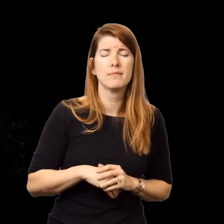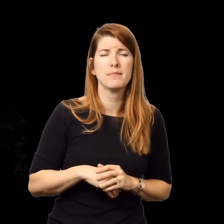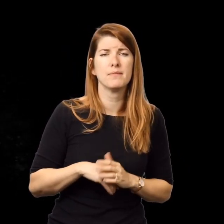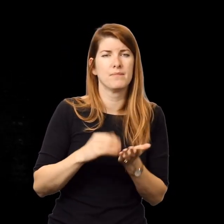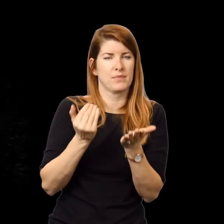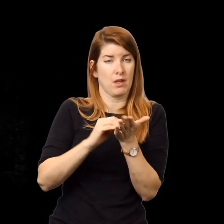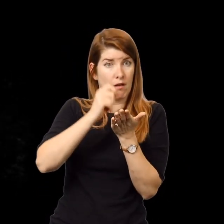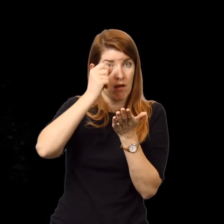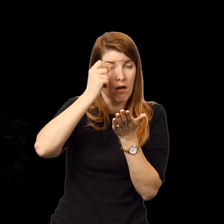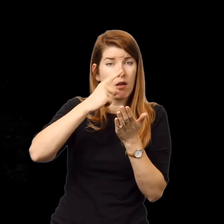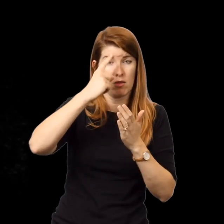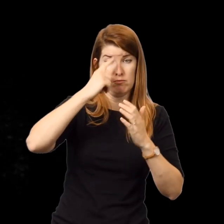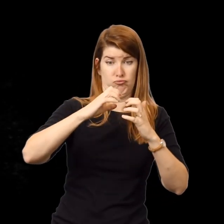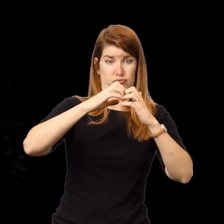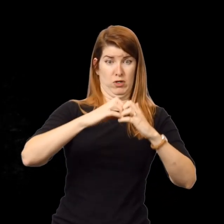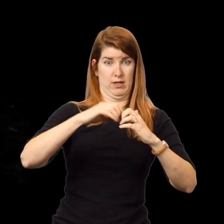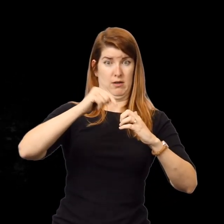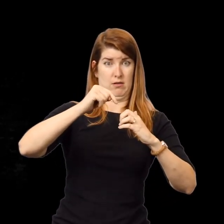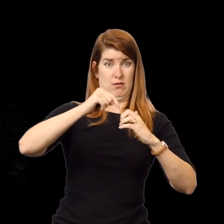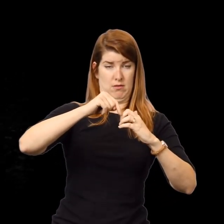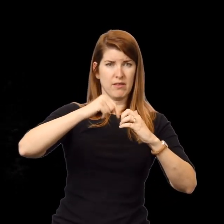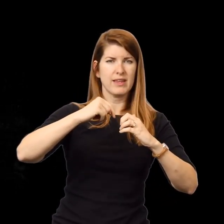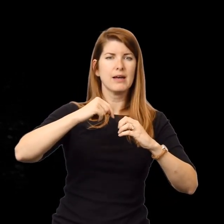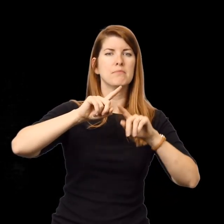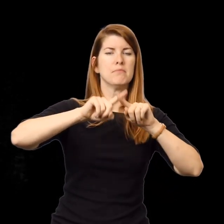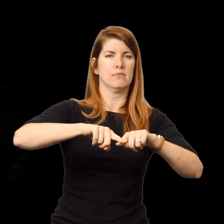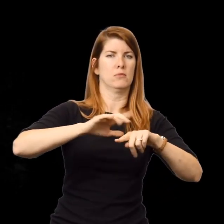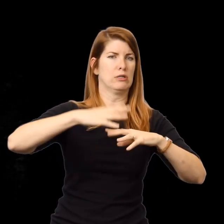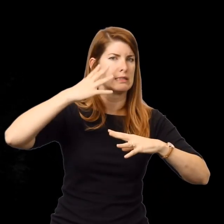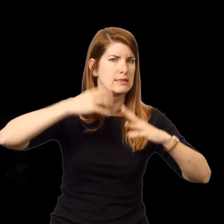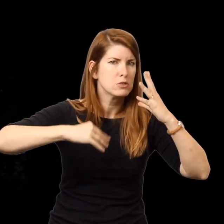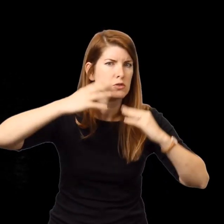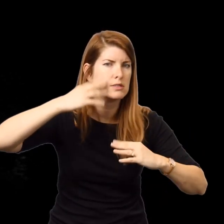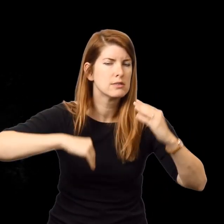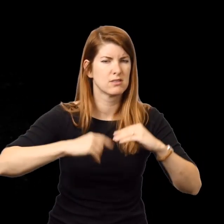But again, the brain's experience development is experience dependent.